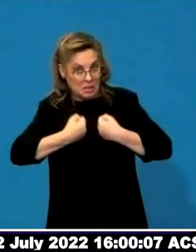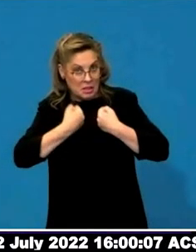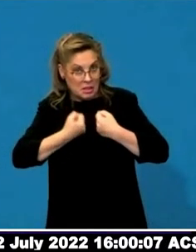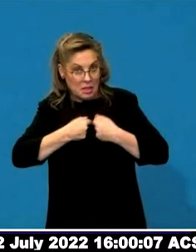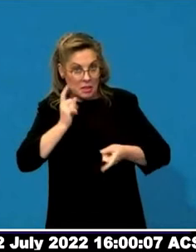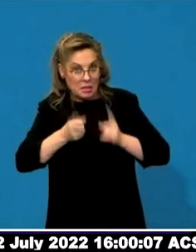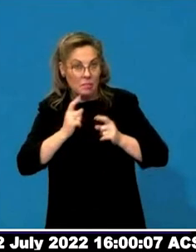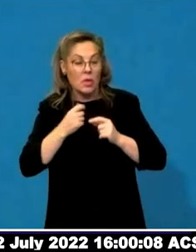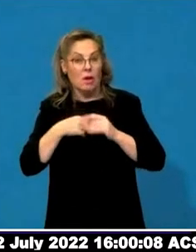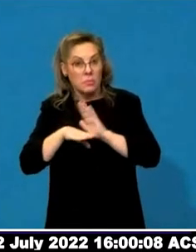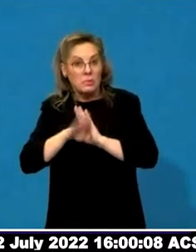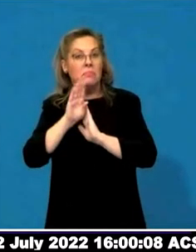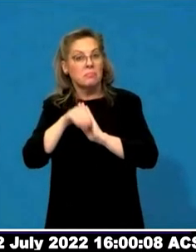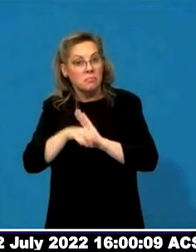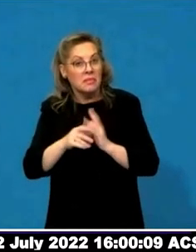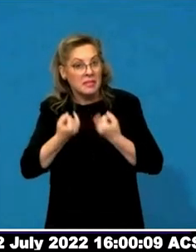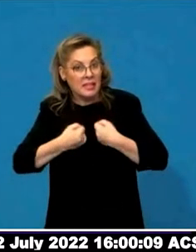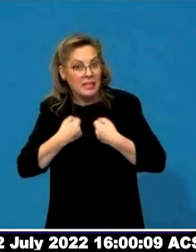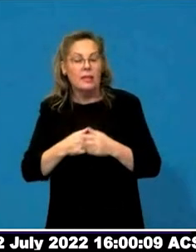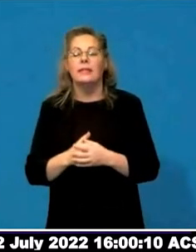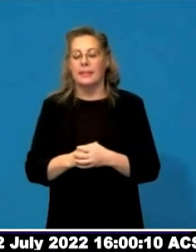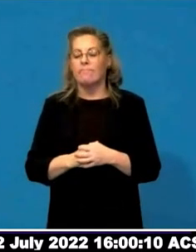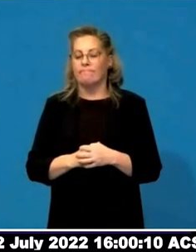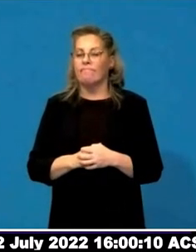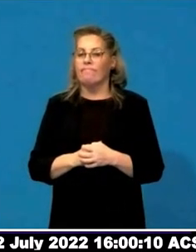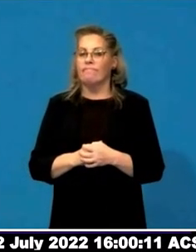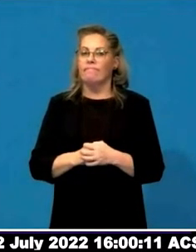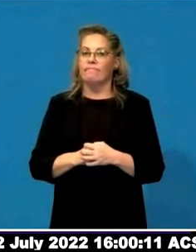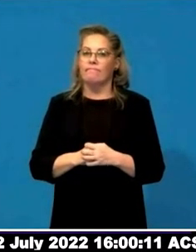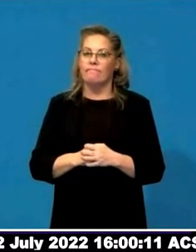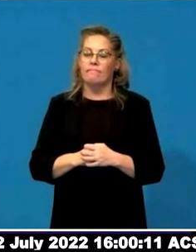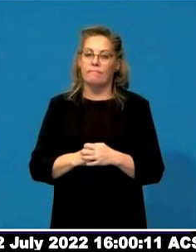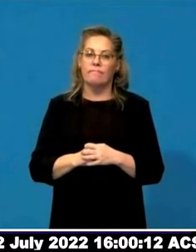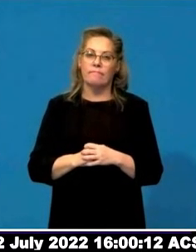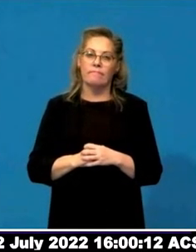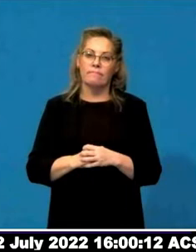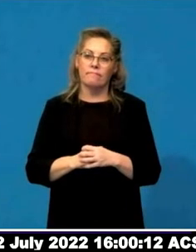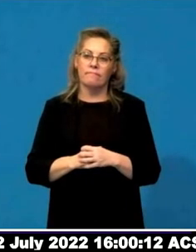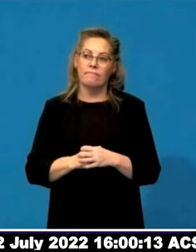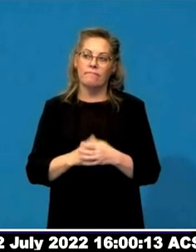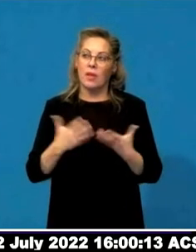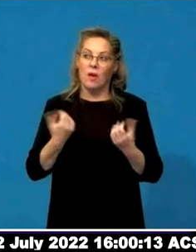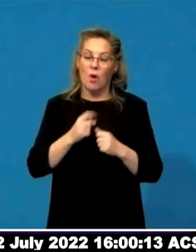Yeah, he was sick, yeah, 12 - 12 months, yeah.